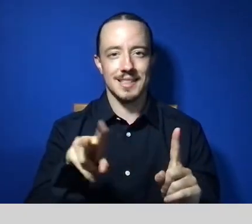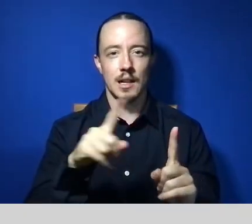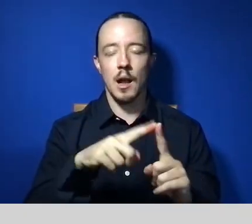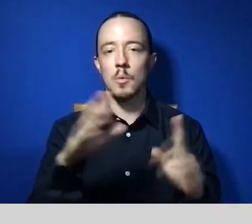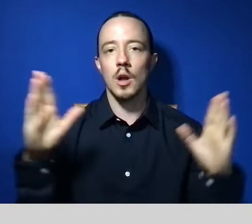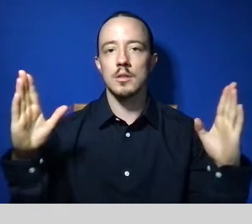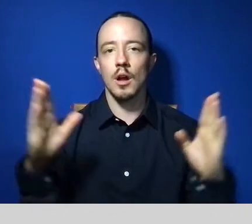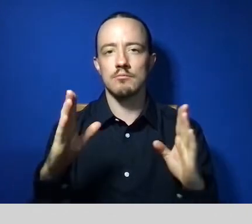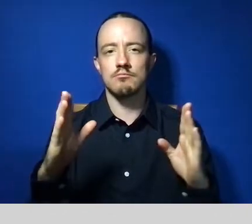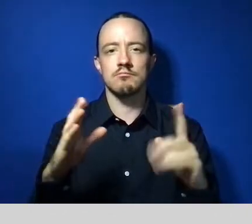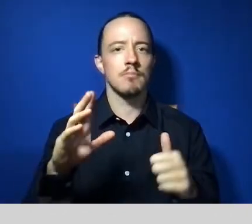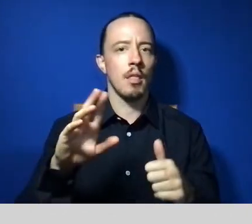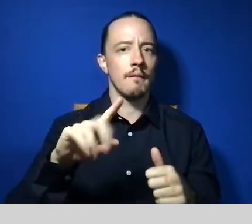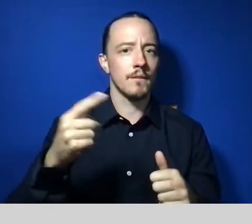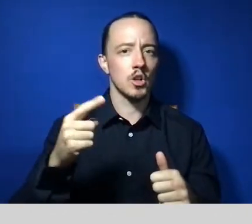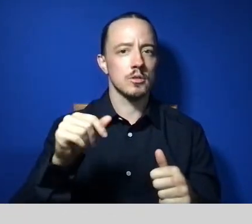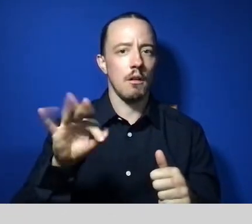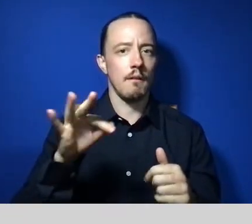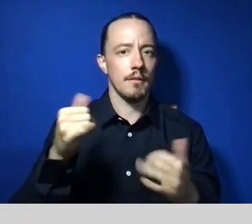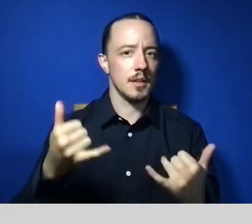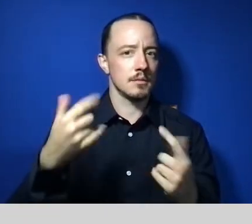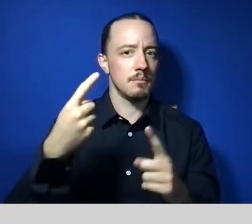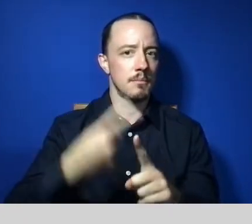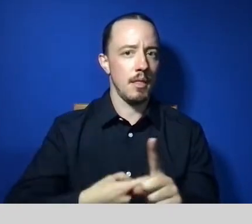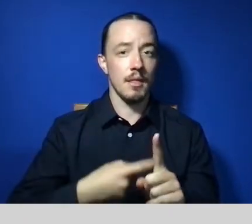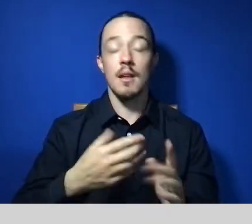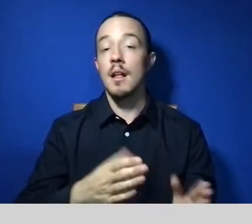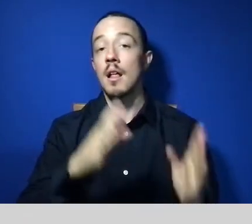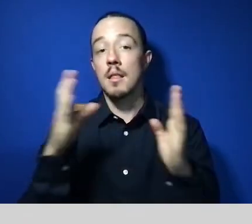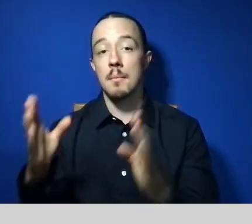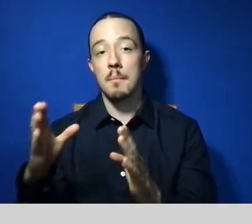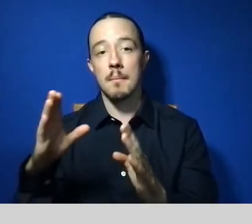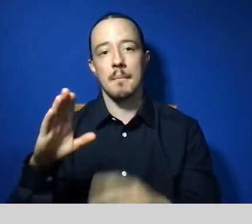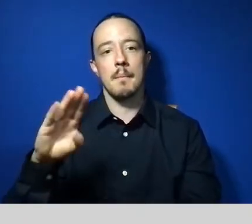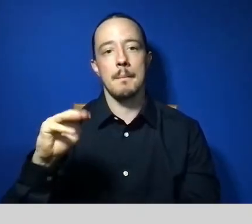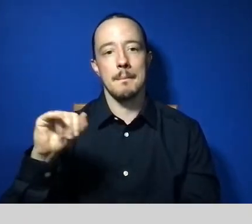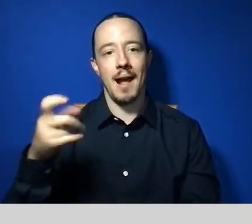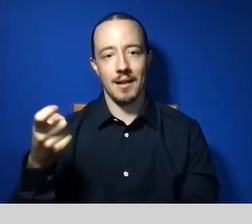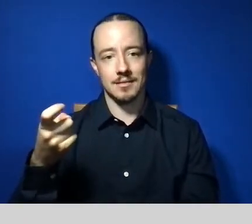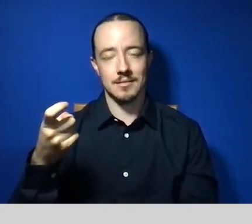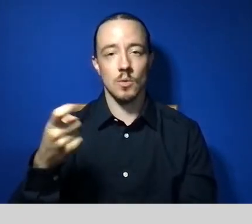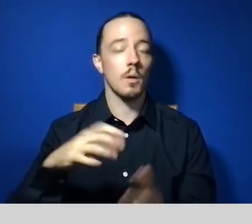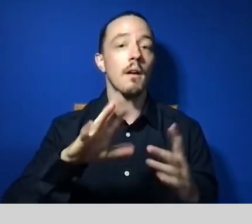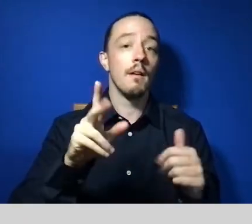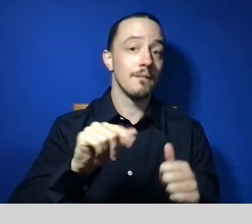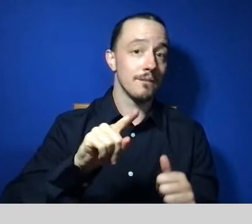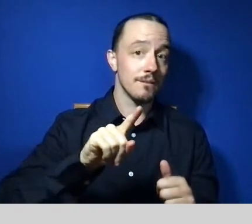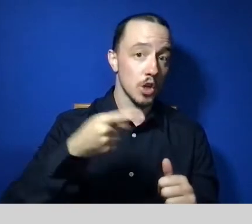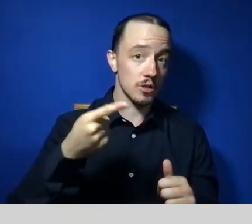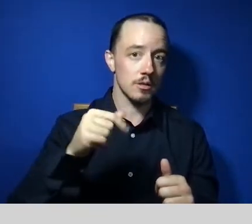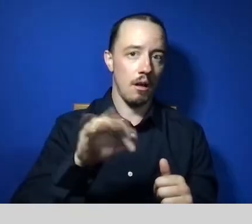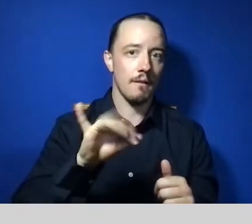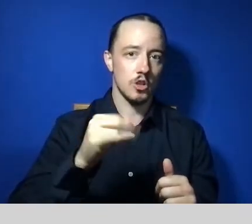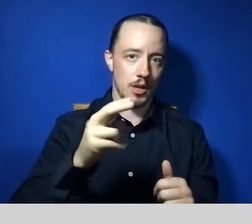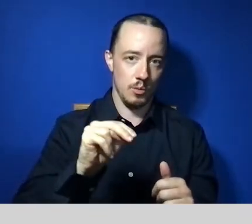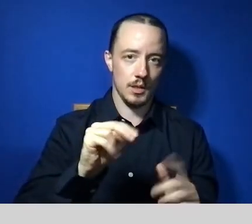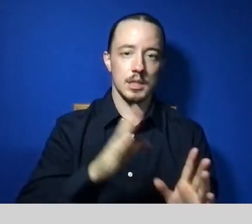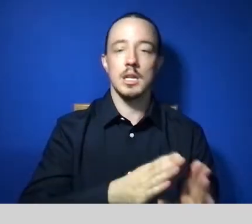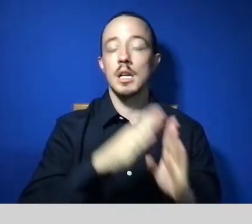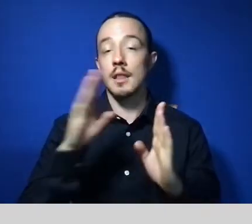I'm gonna assign it to just the first of the month. And for the maximum, I'm going to just say September 3rd,